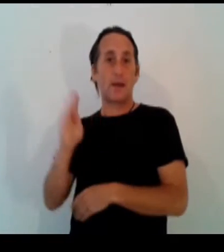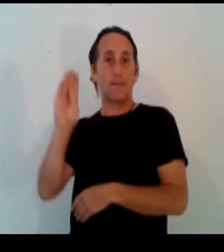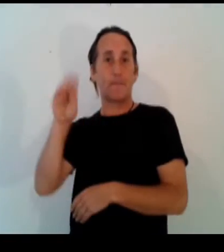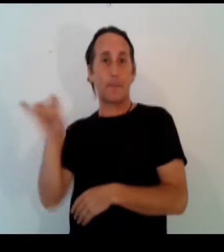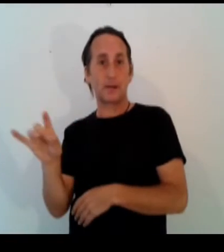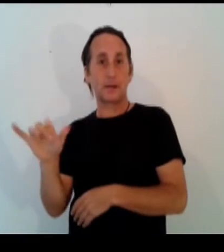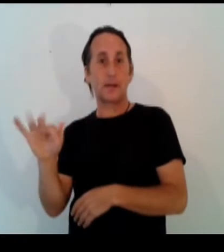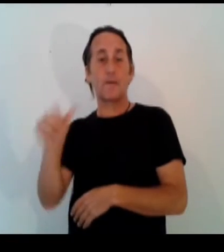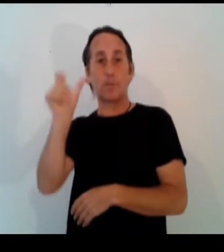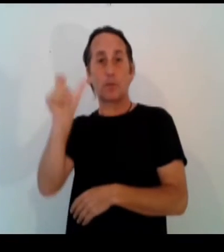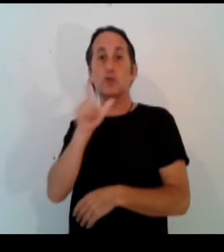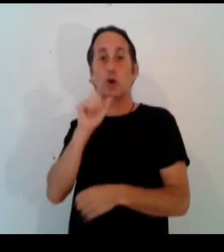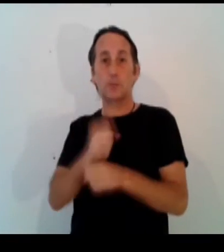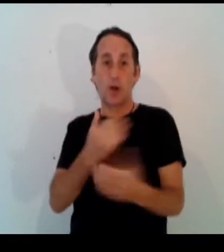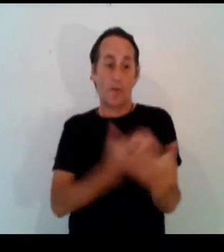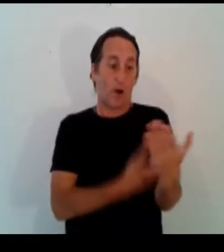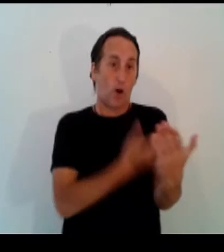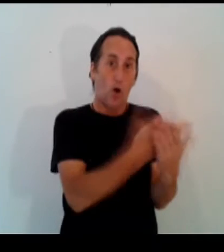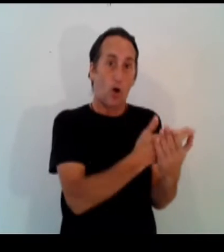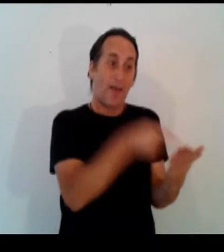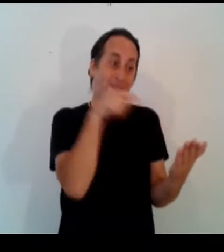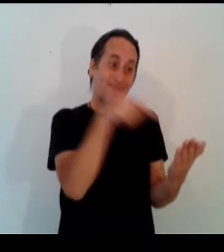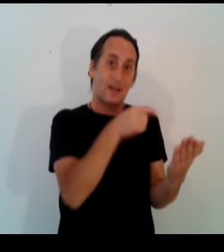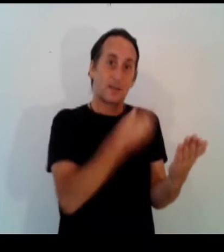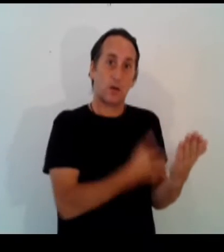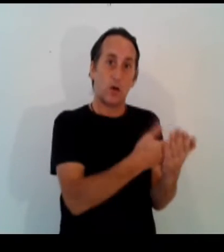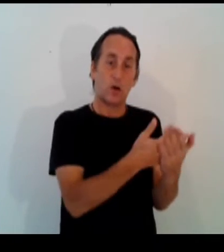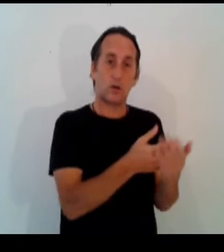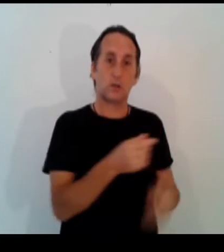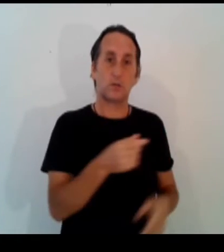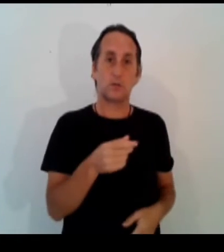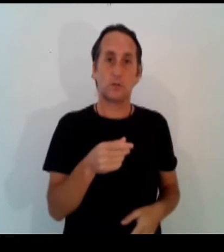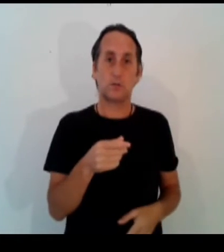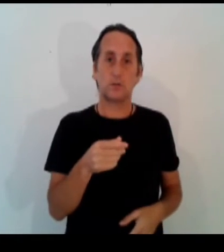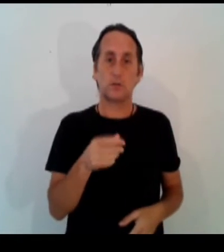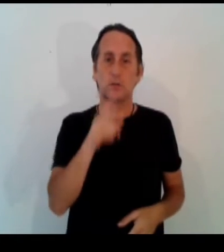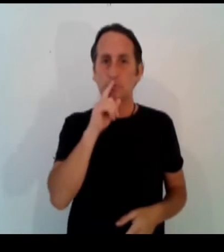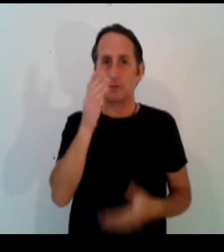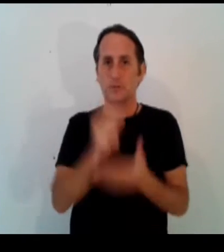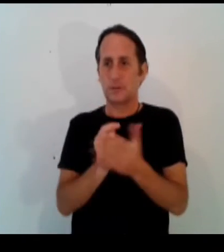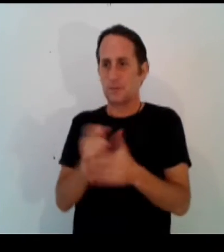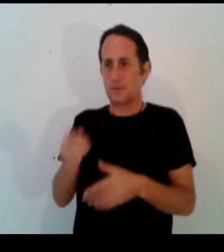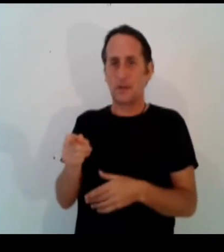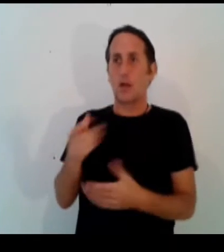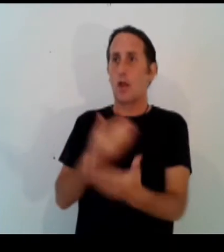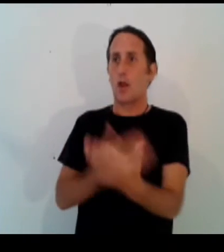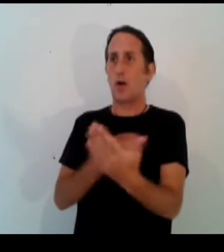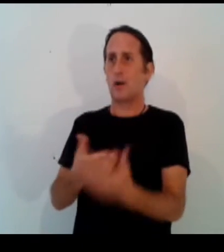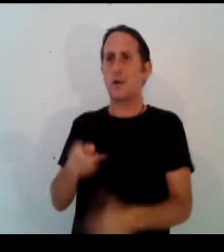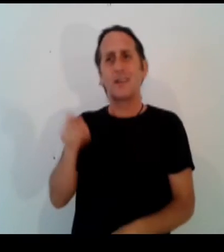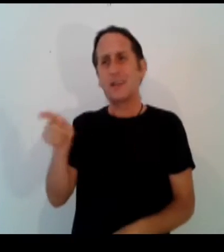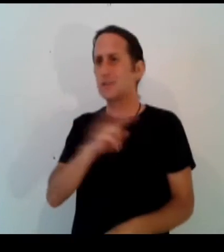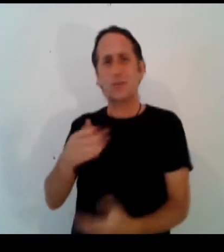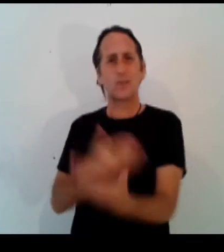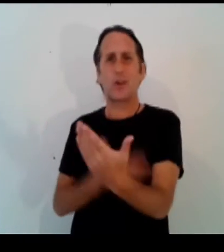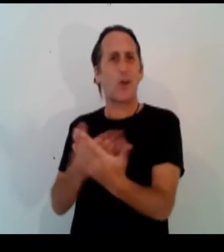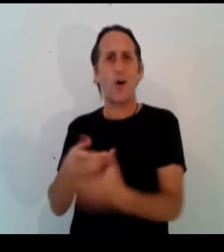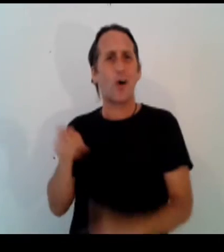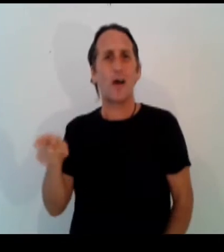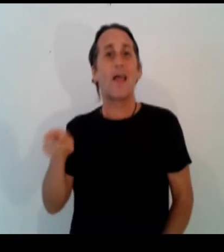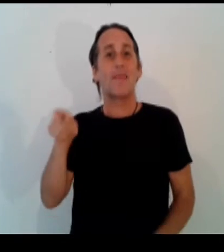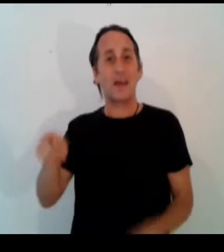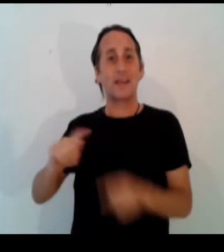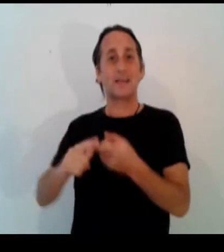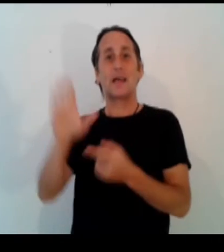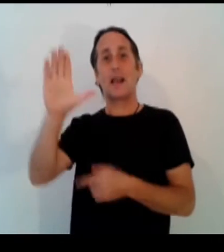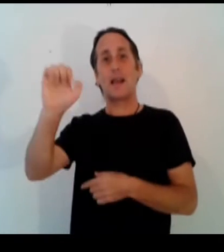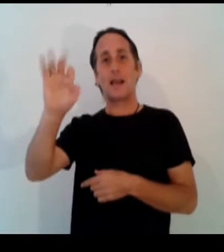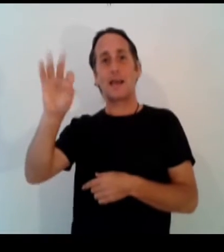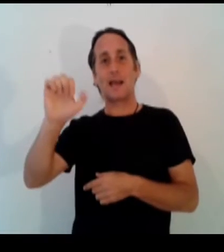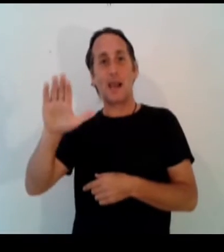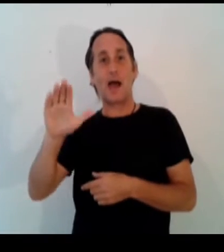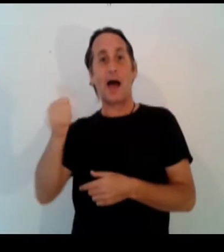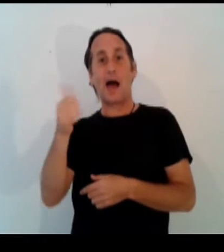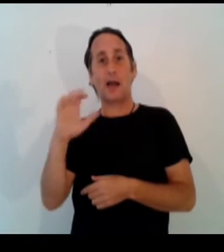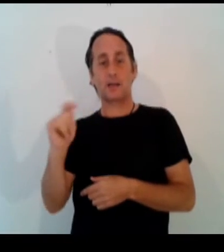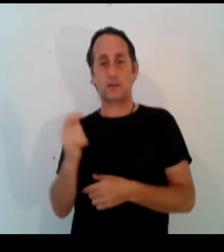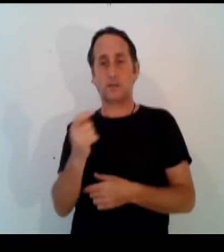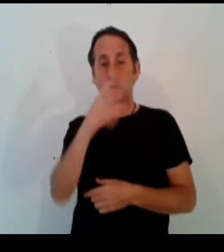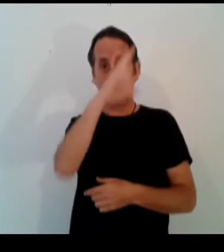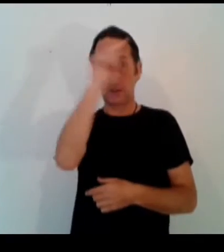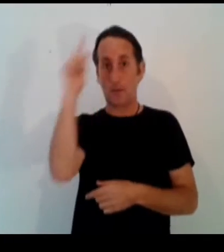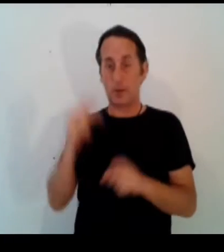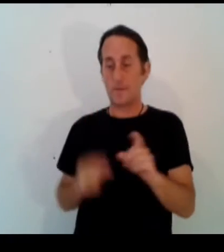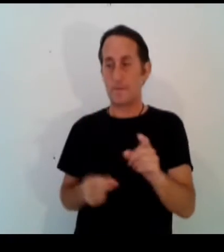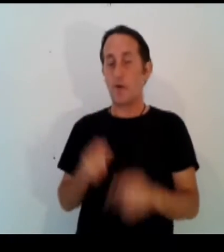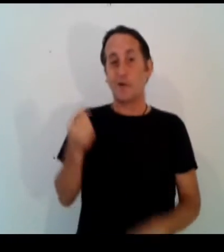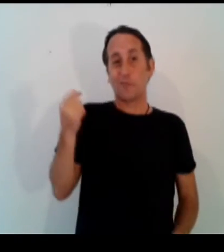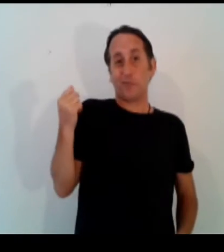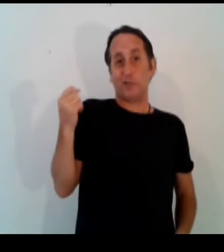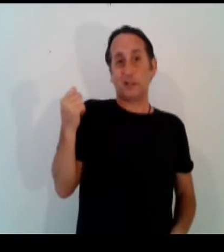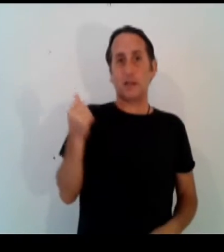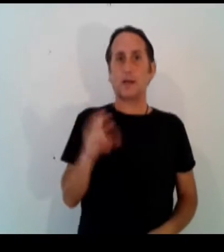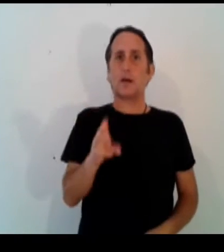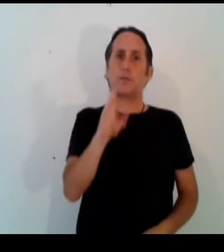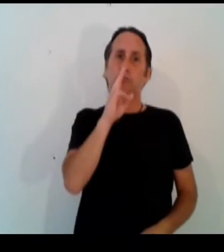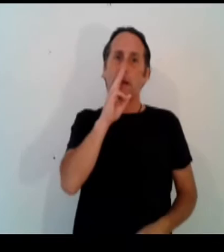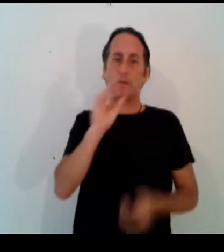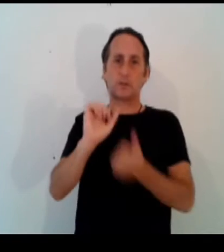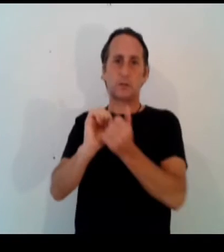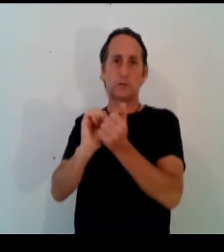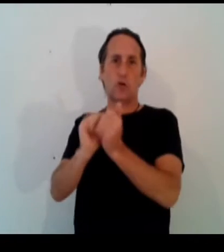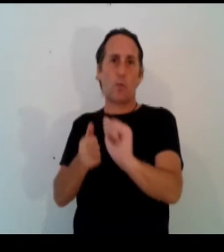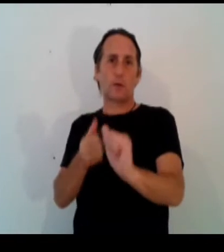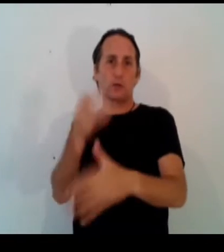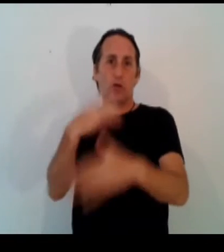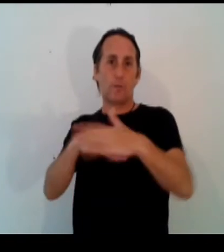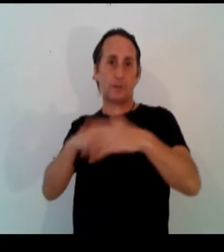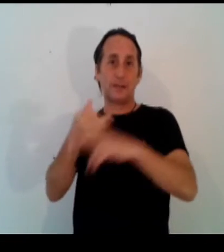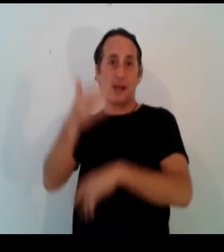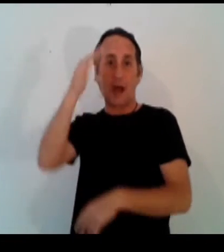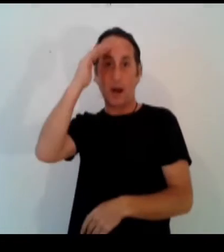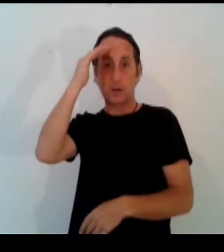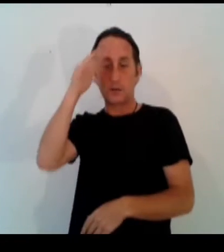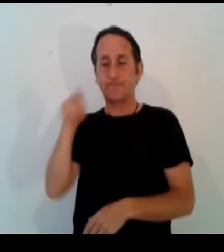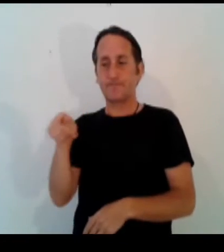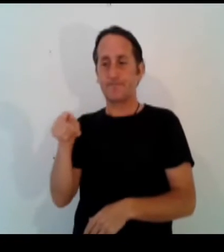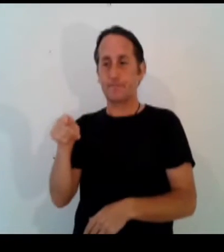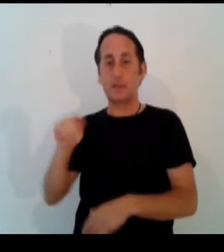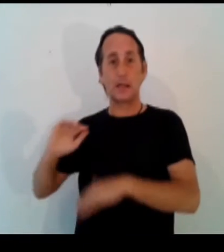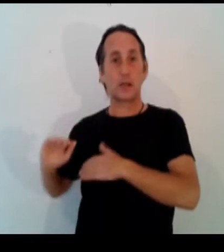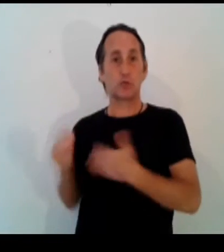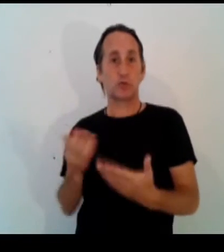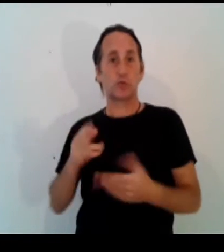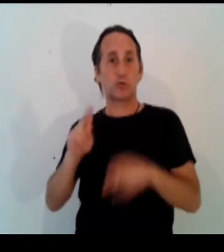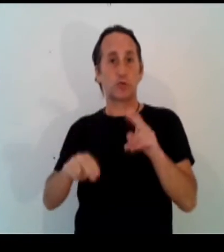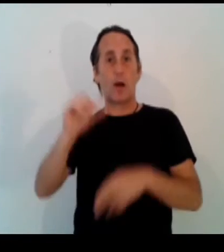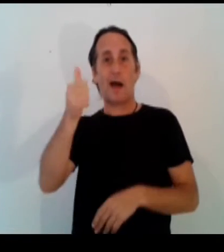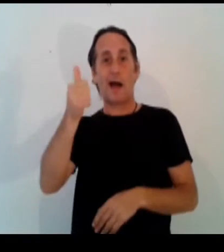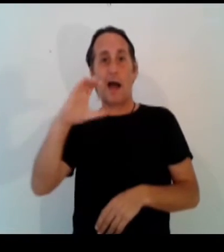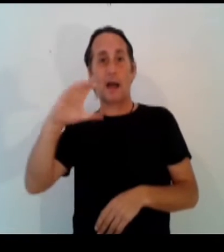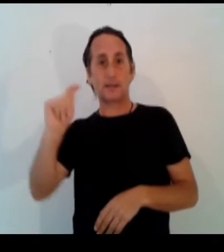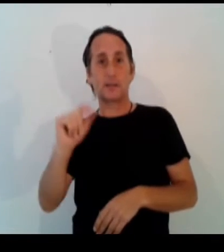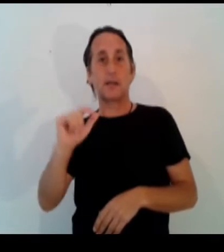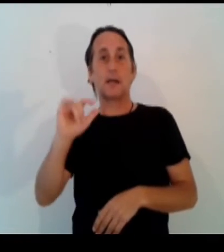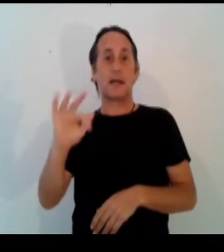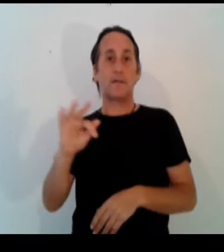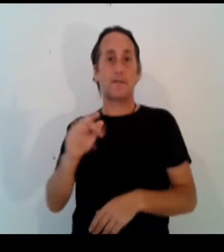So when somebody talks about "the law" its not "the law" its a legal act, for example recently the private corporate government in Ireland brought in this act that